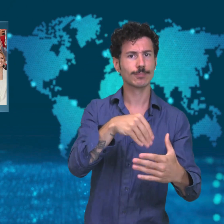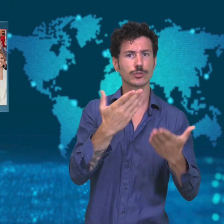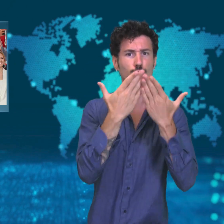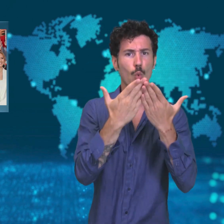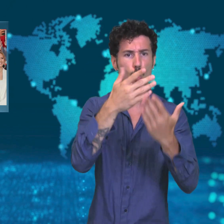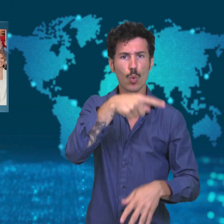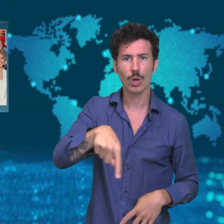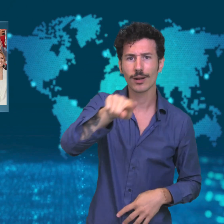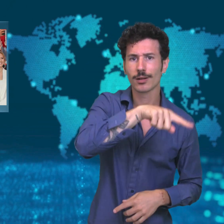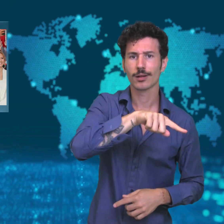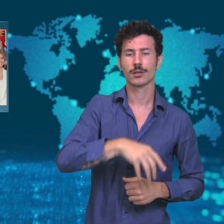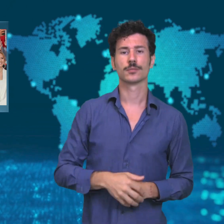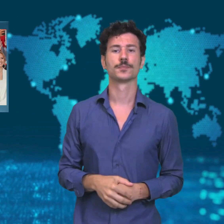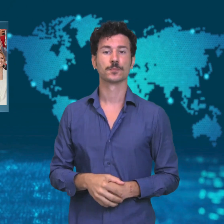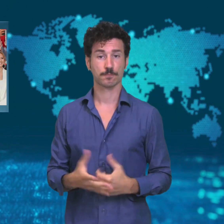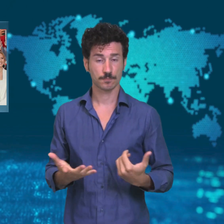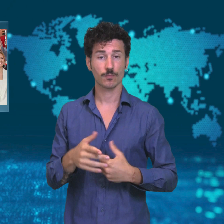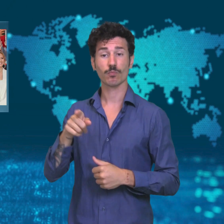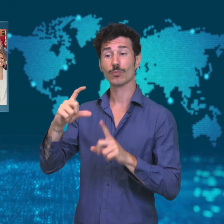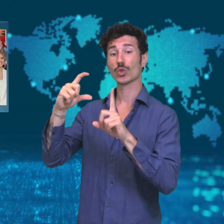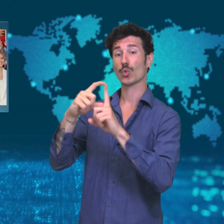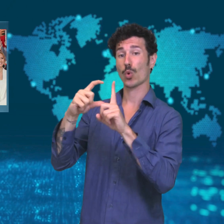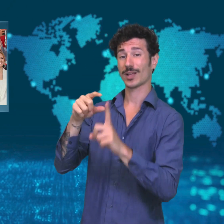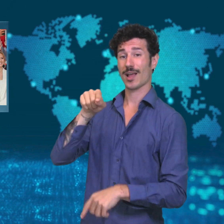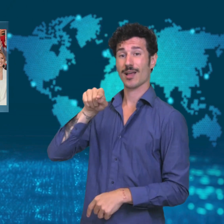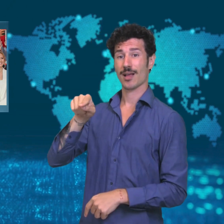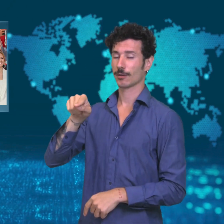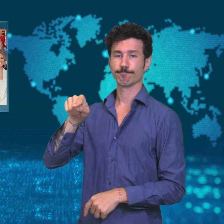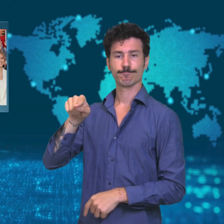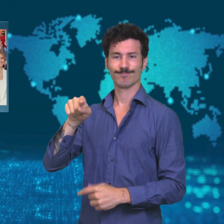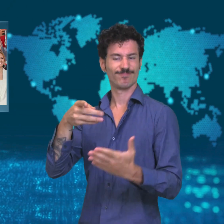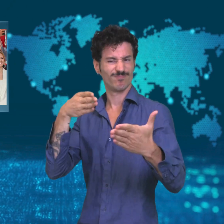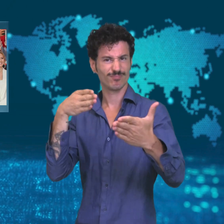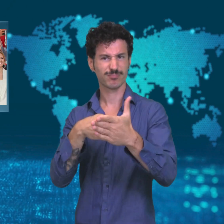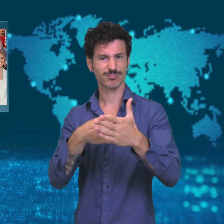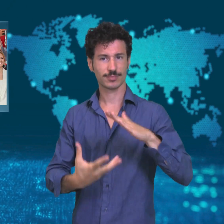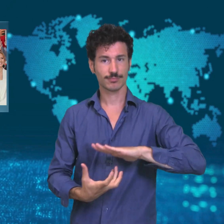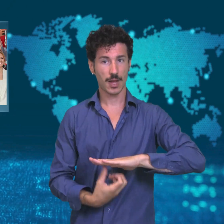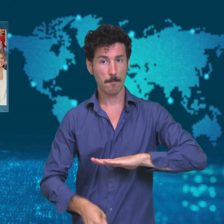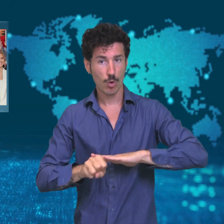and introduce LGBT education in schools.